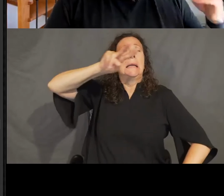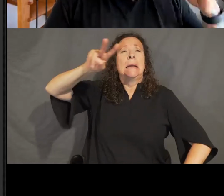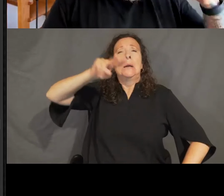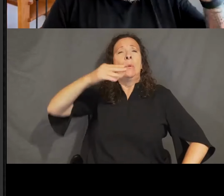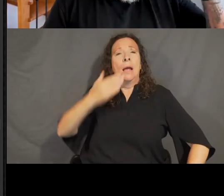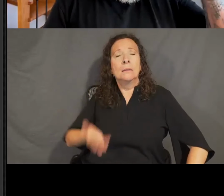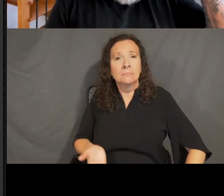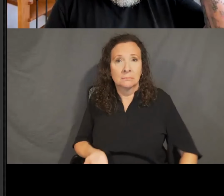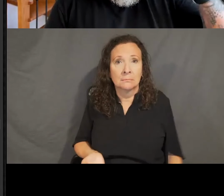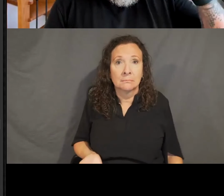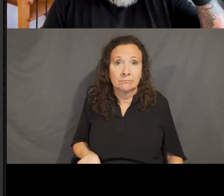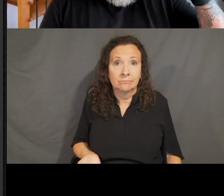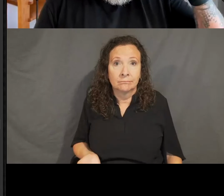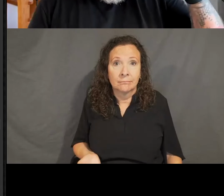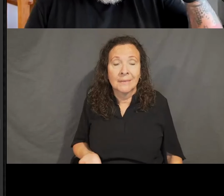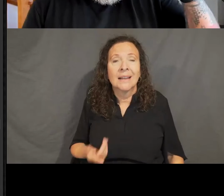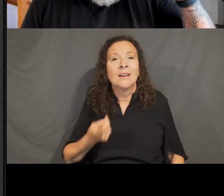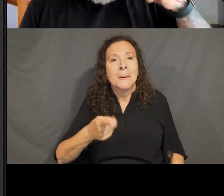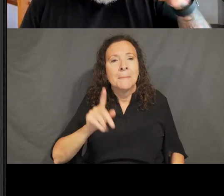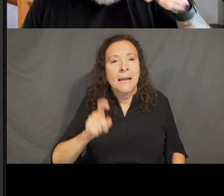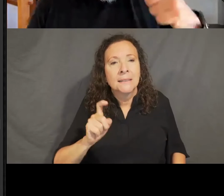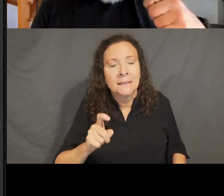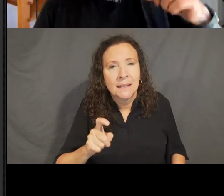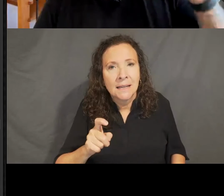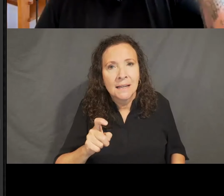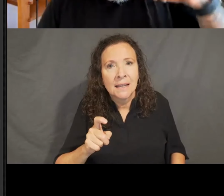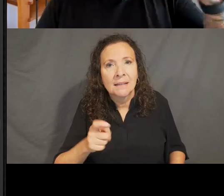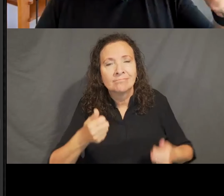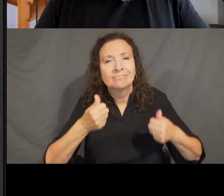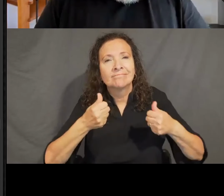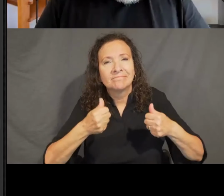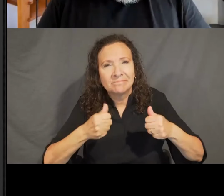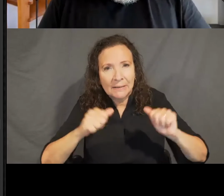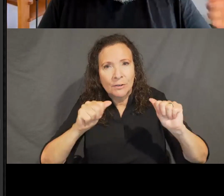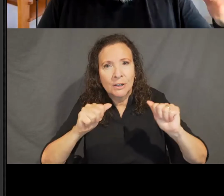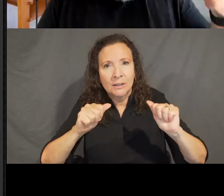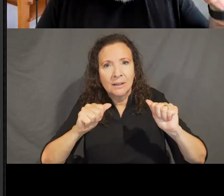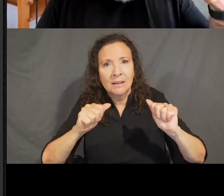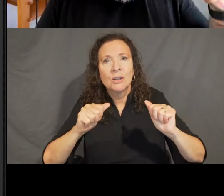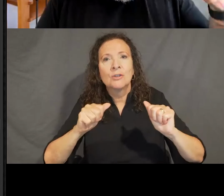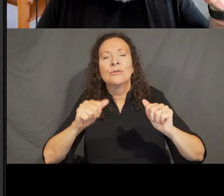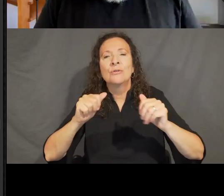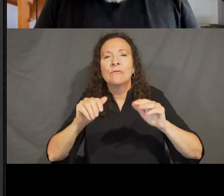If you don't make the effort to describe what you are doing, you might have people miss